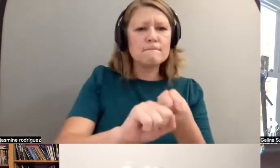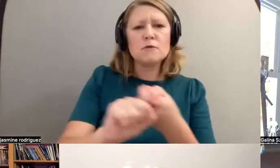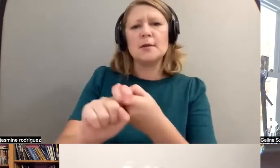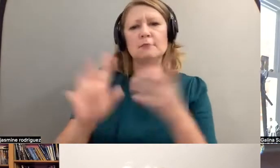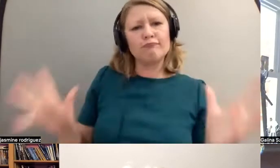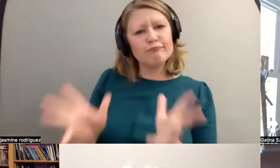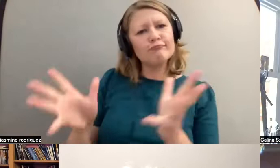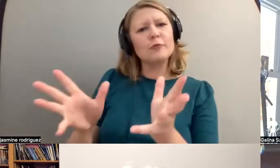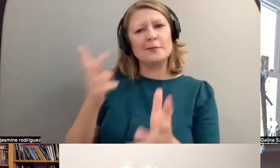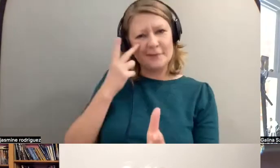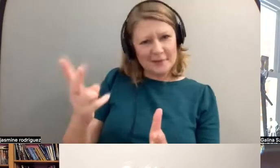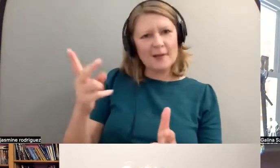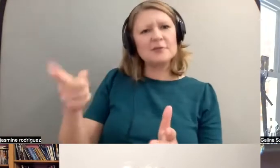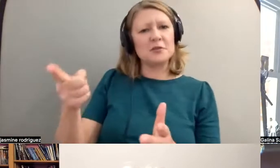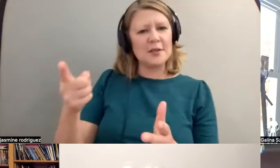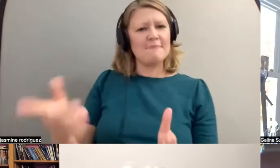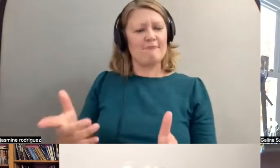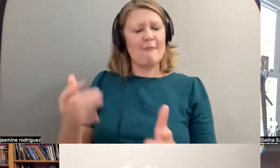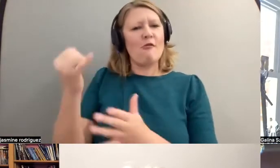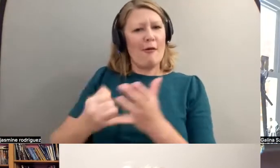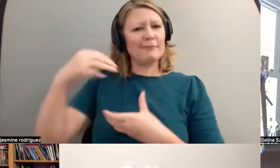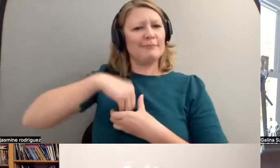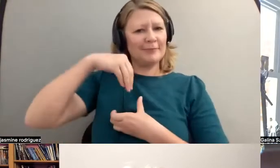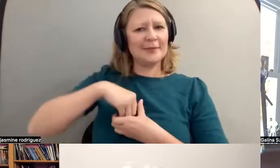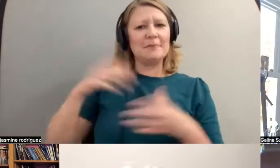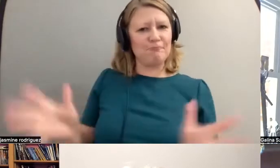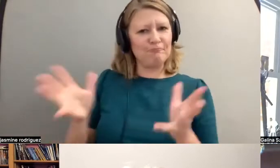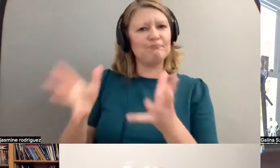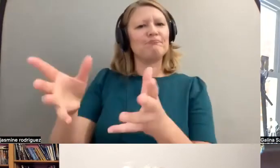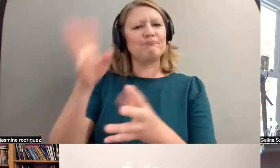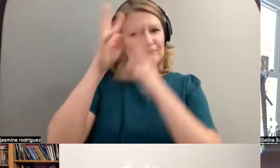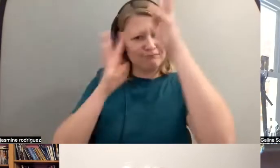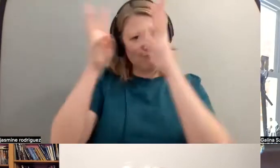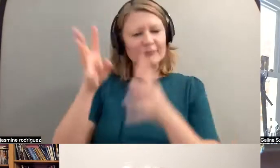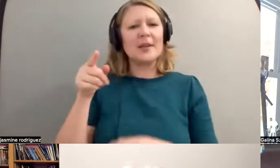Galena loves nature. She is also fascinated with people's stories, music and